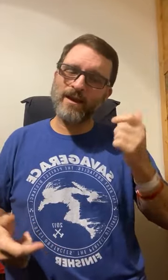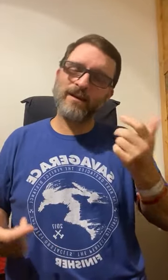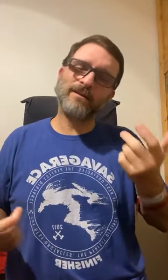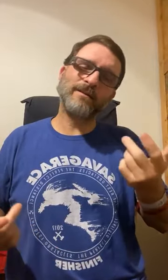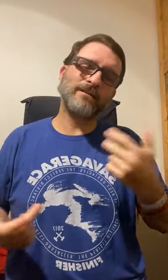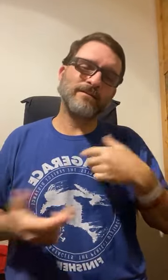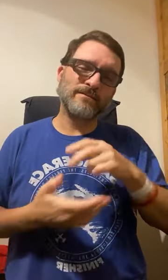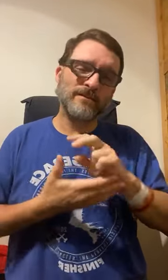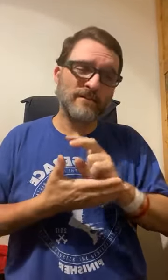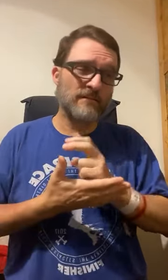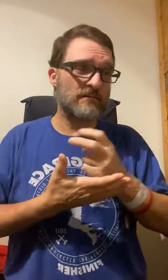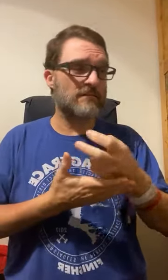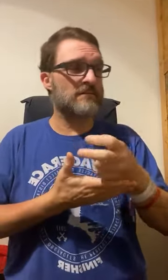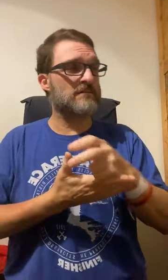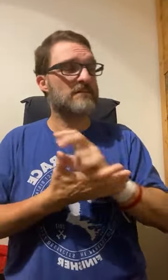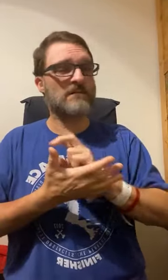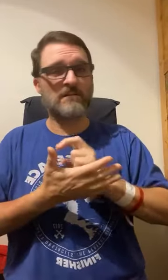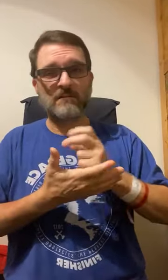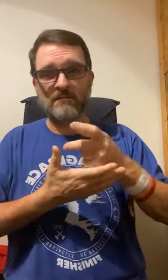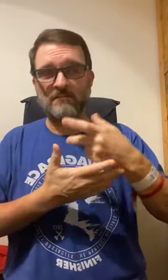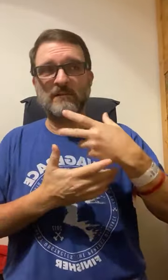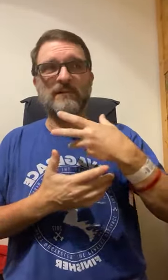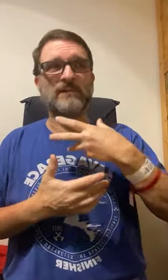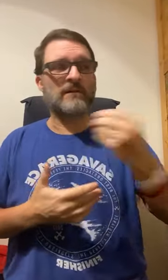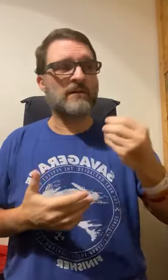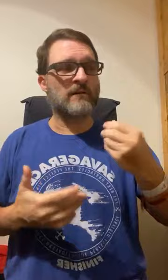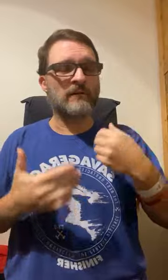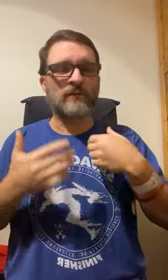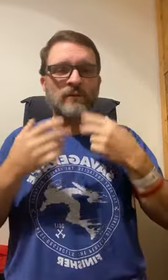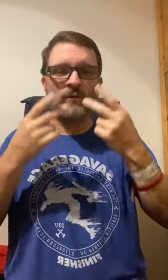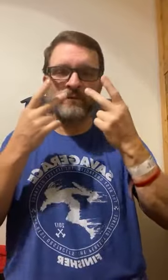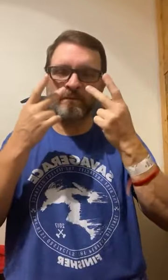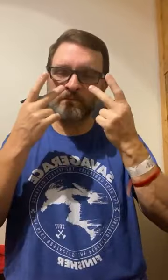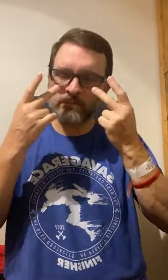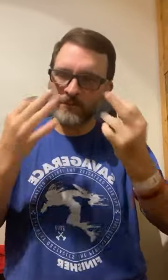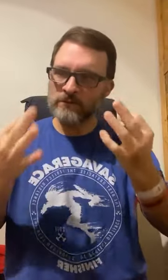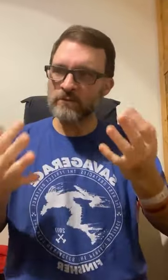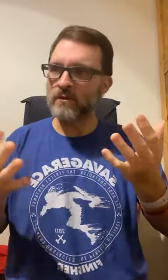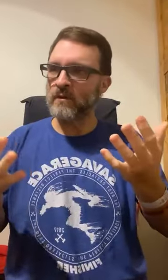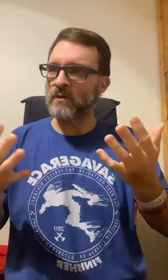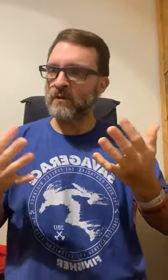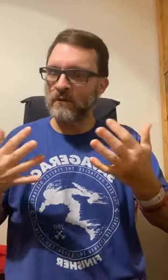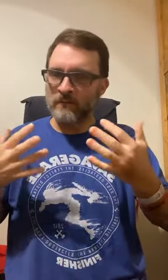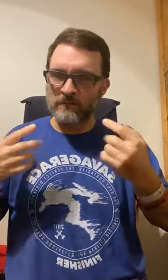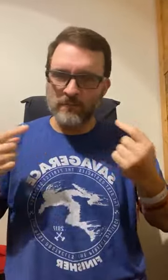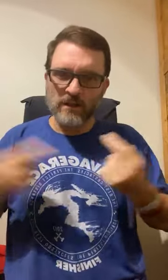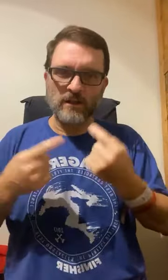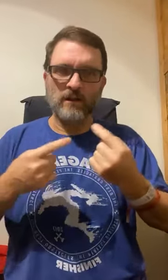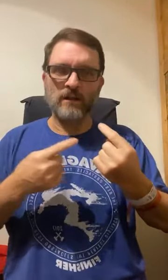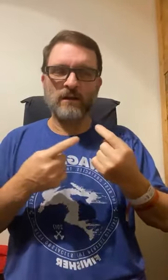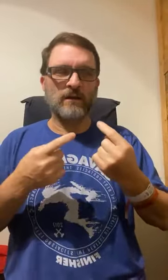I was restless and getting pissed off.